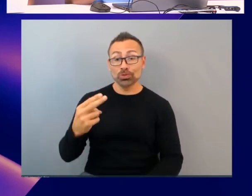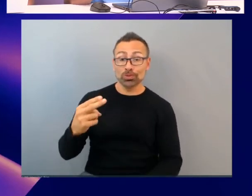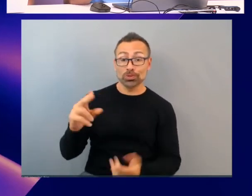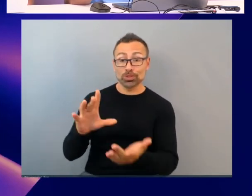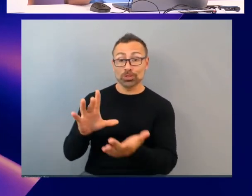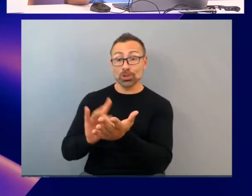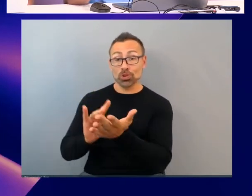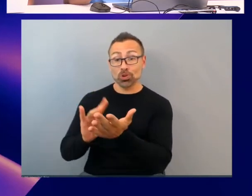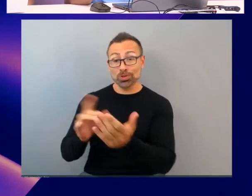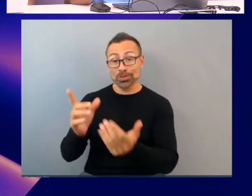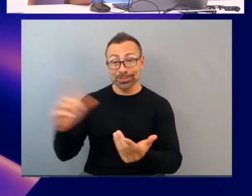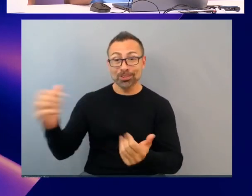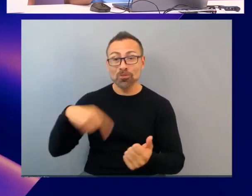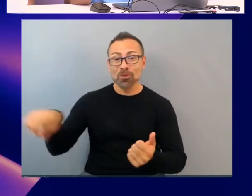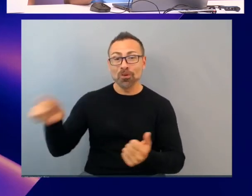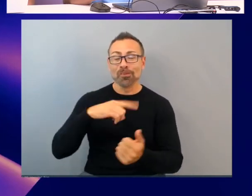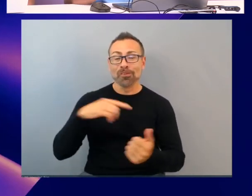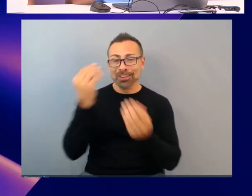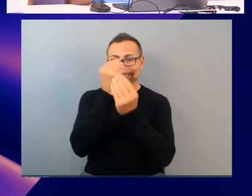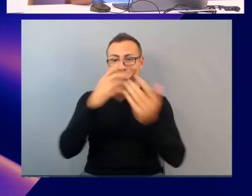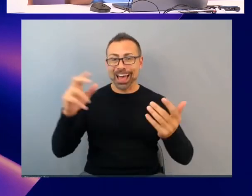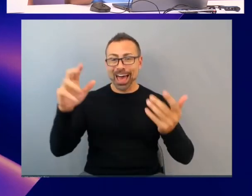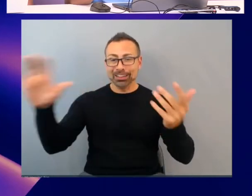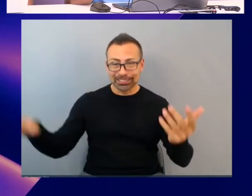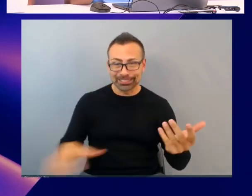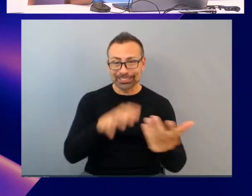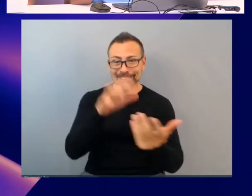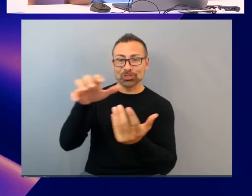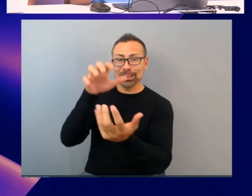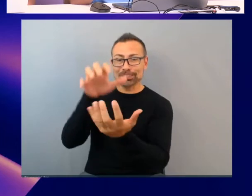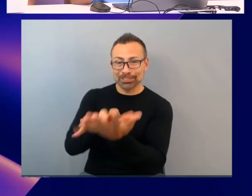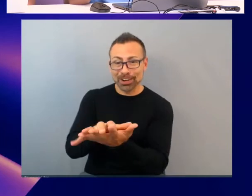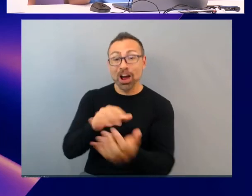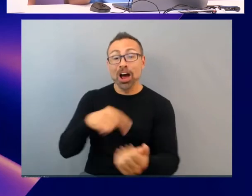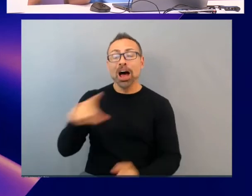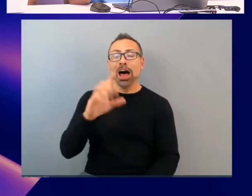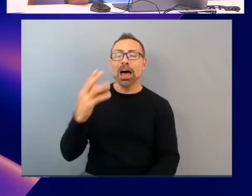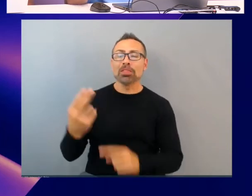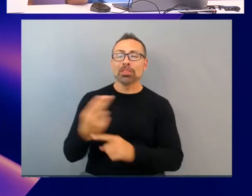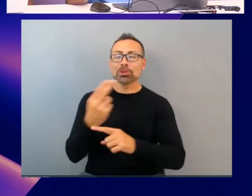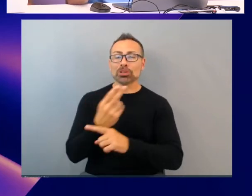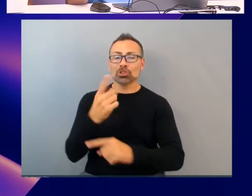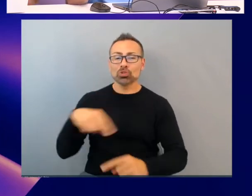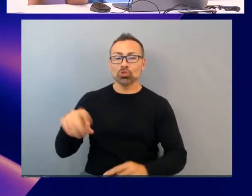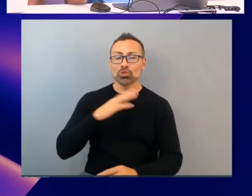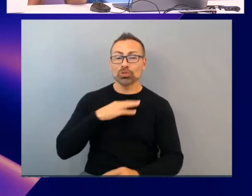and then we'll place it in processed data, and then we use the Amazon Athena, where data analysis can see